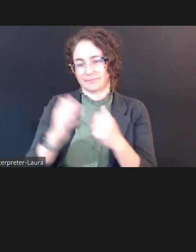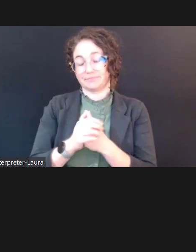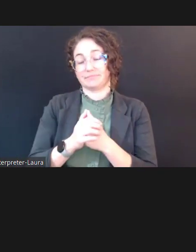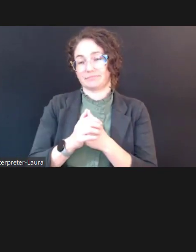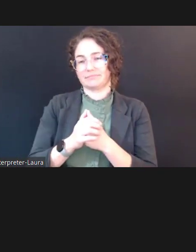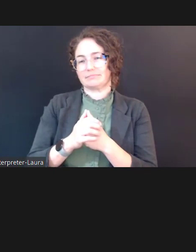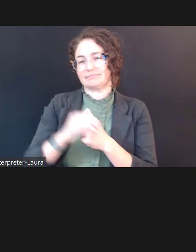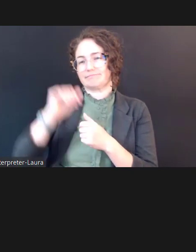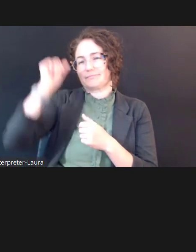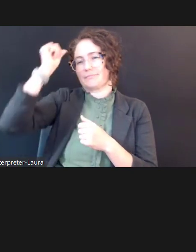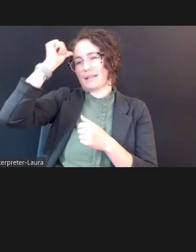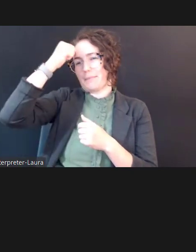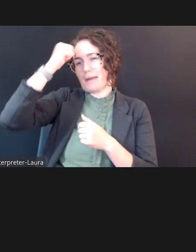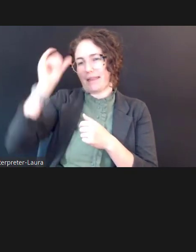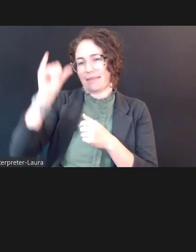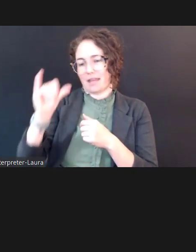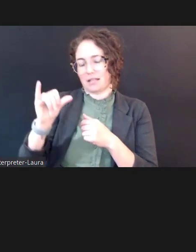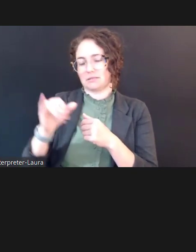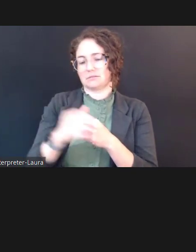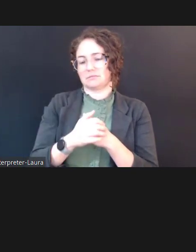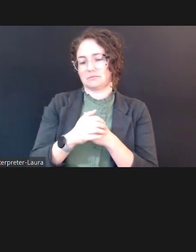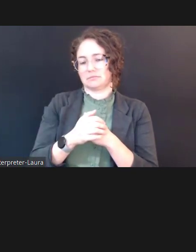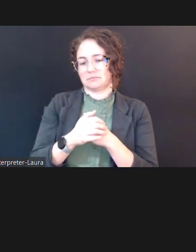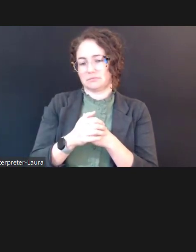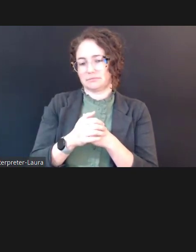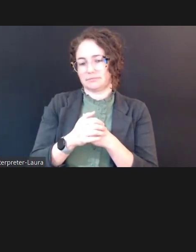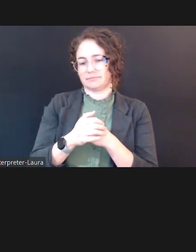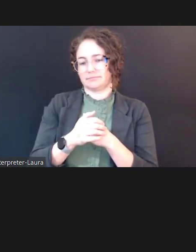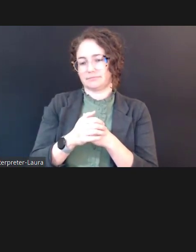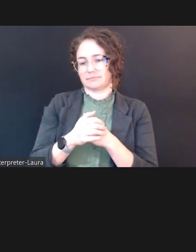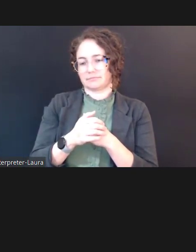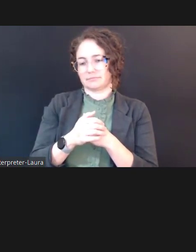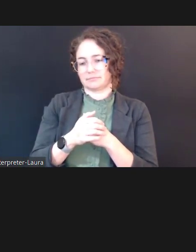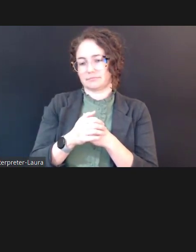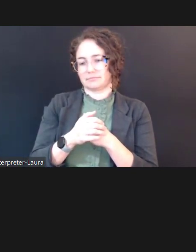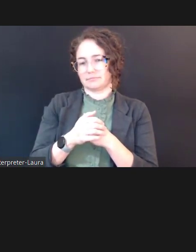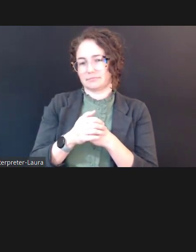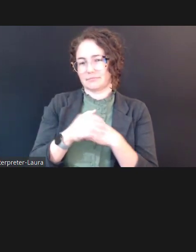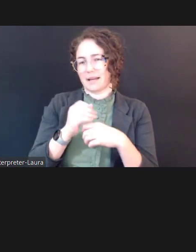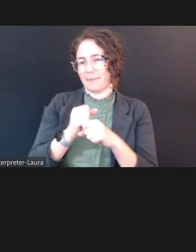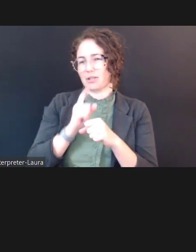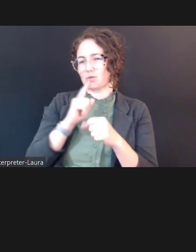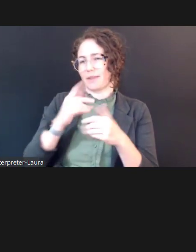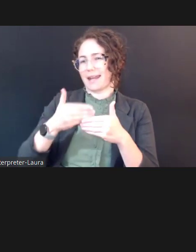happening.